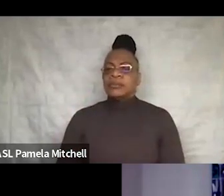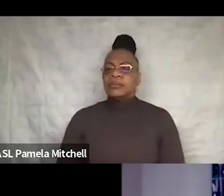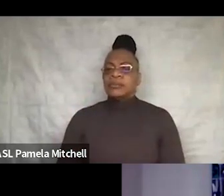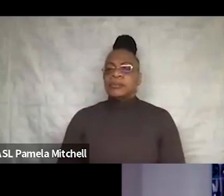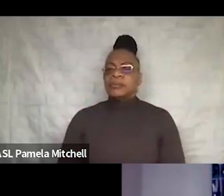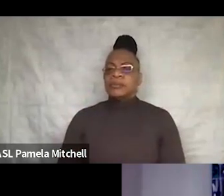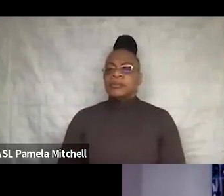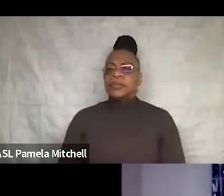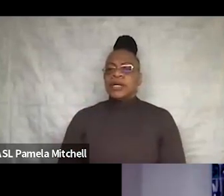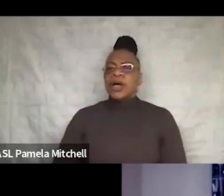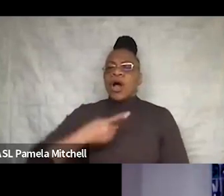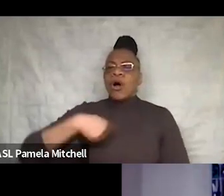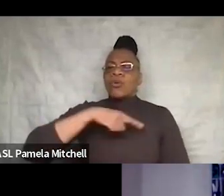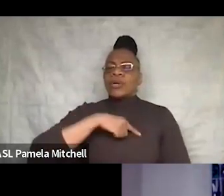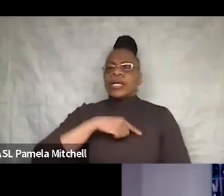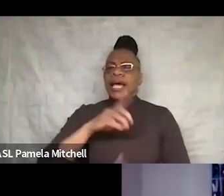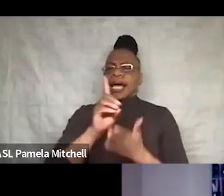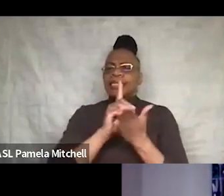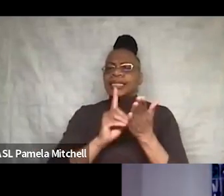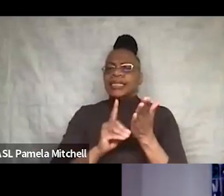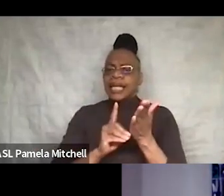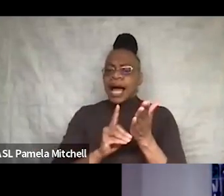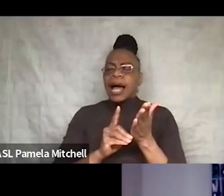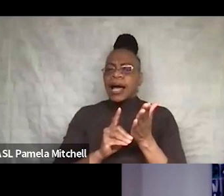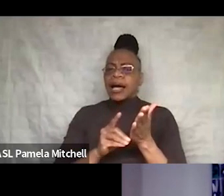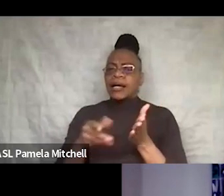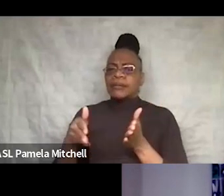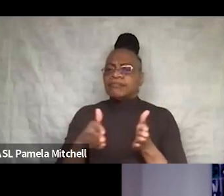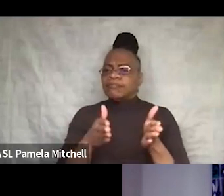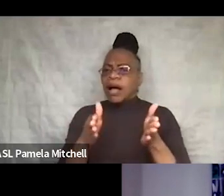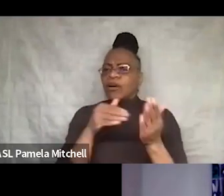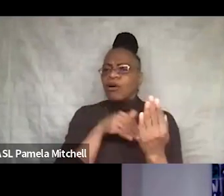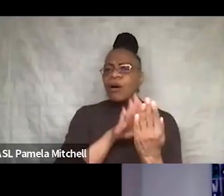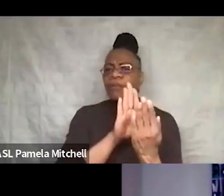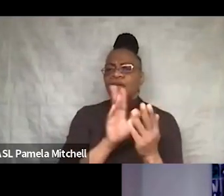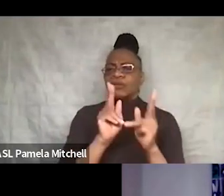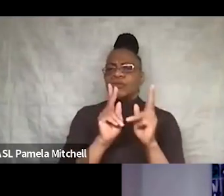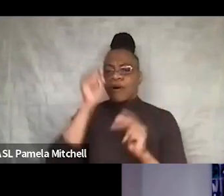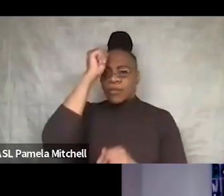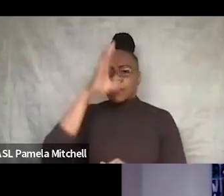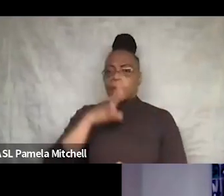We've actually designed a pathway for those men that come through our program